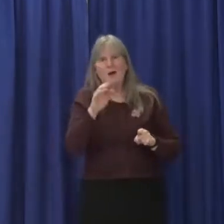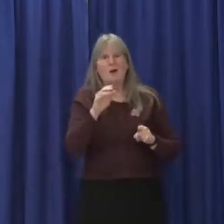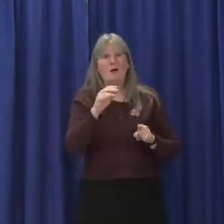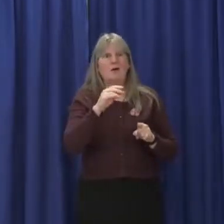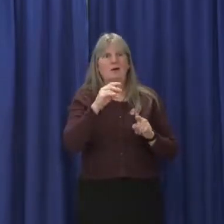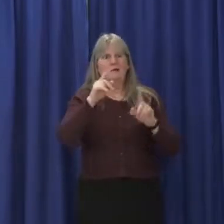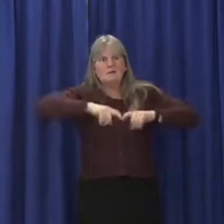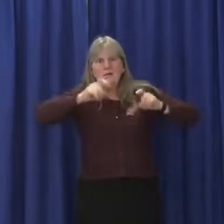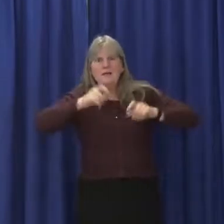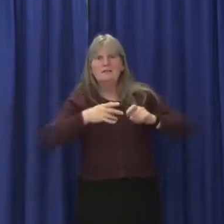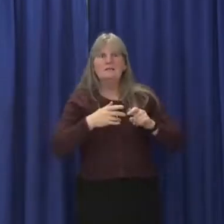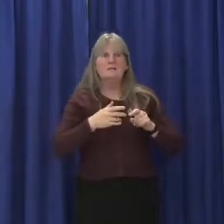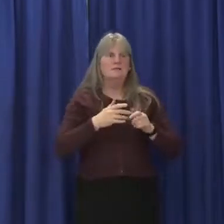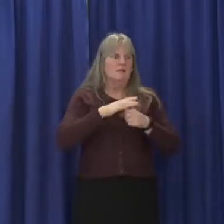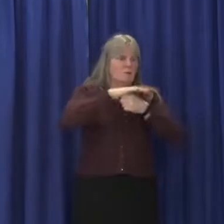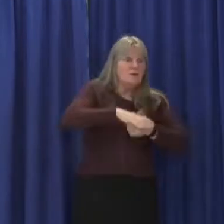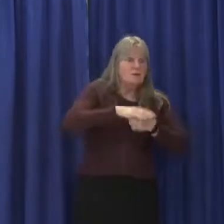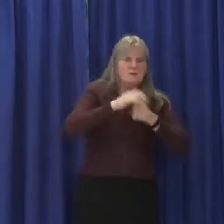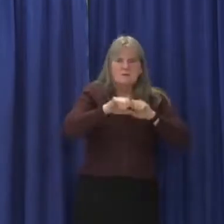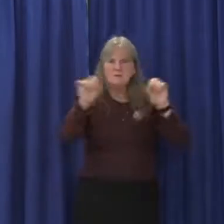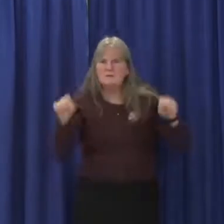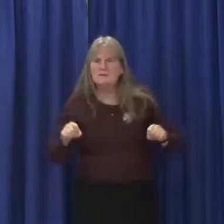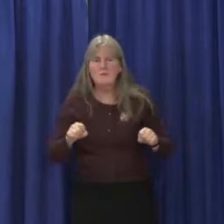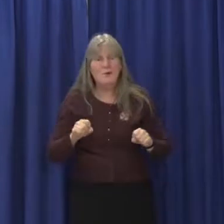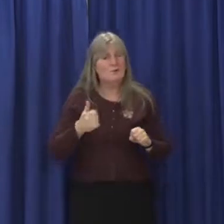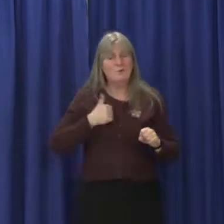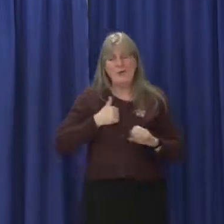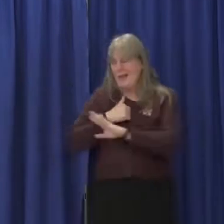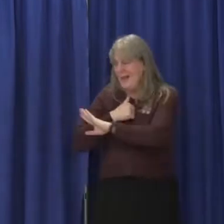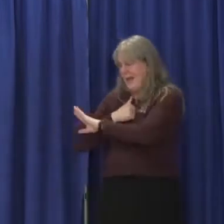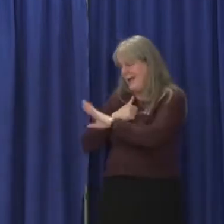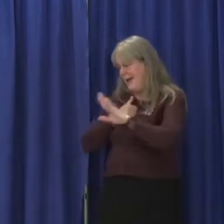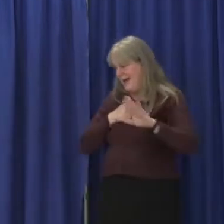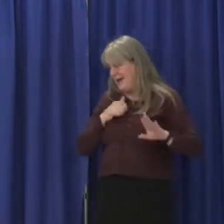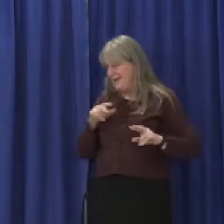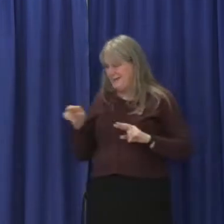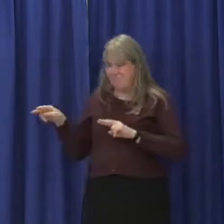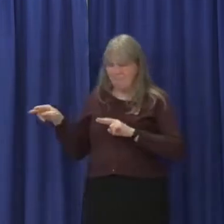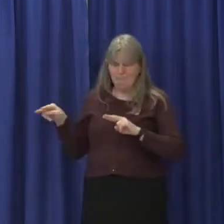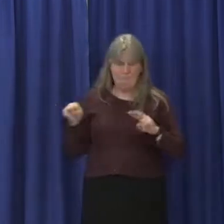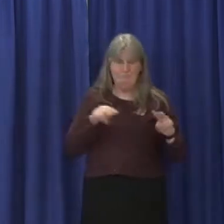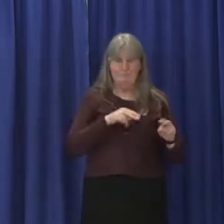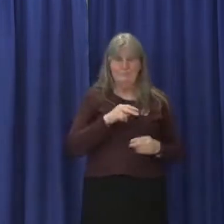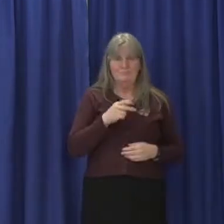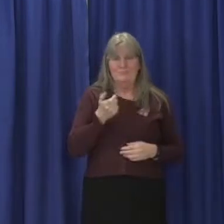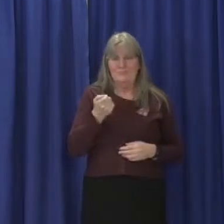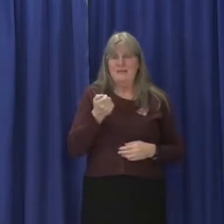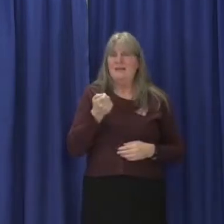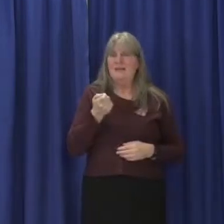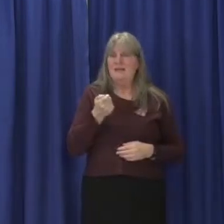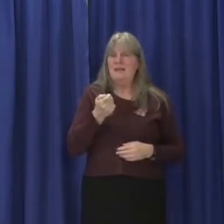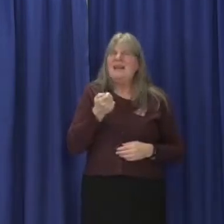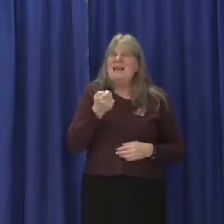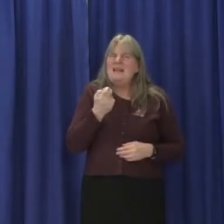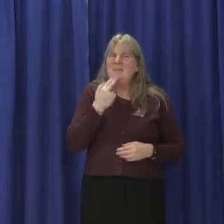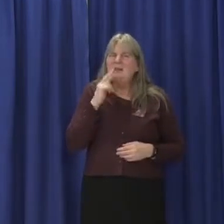system. And we also know what's happened right across Canada. We're kind of in a little bit more fortuitous situation in the Yukon by being able to